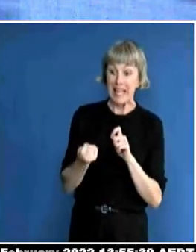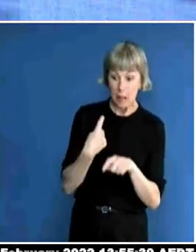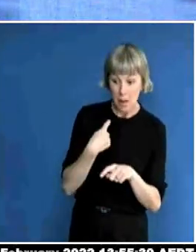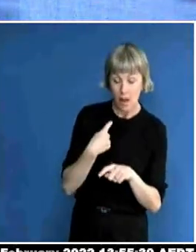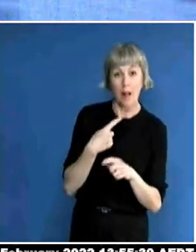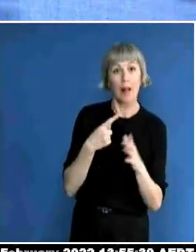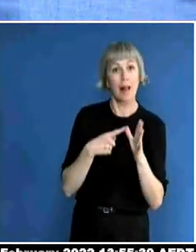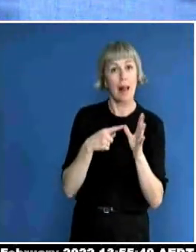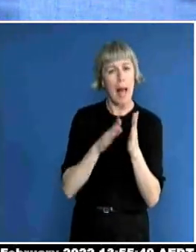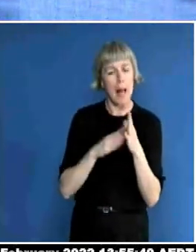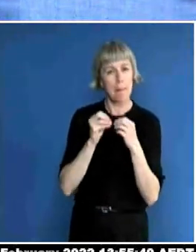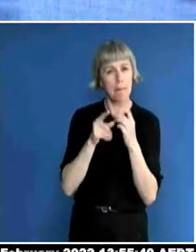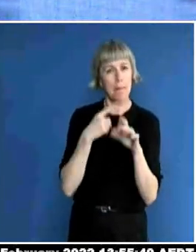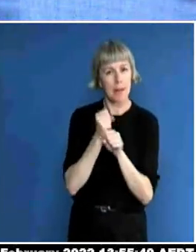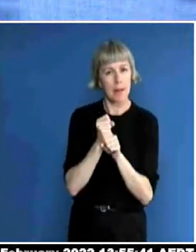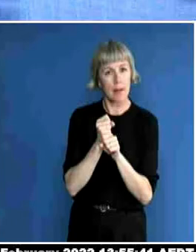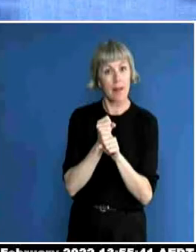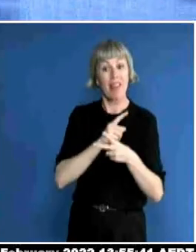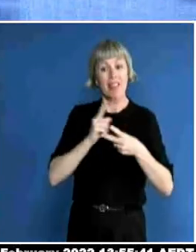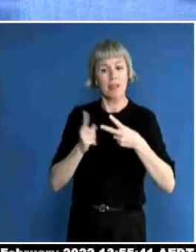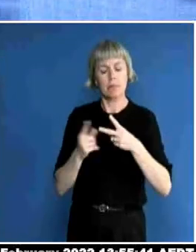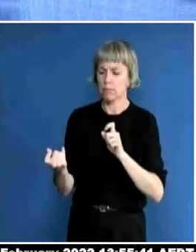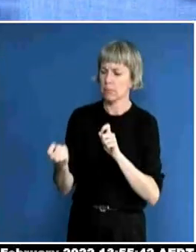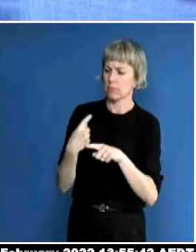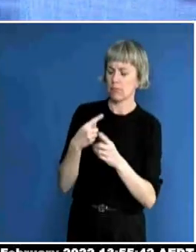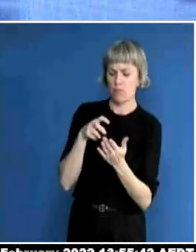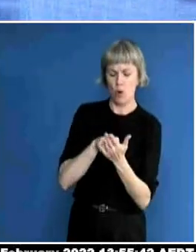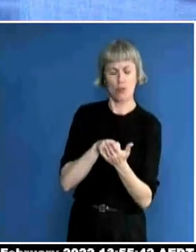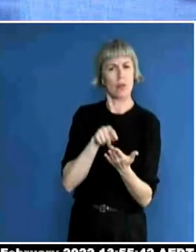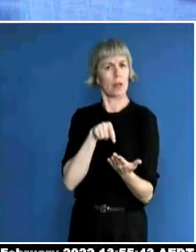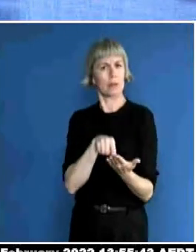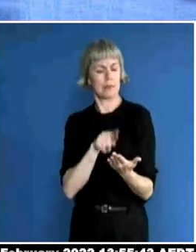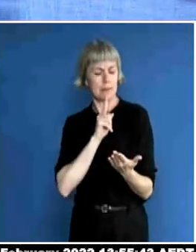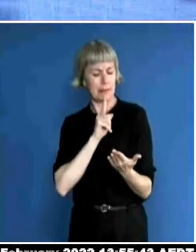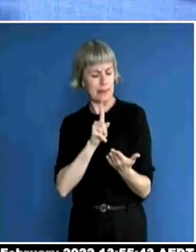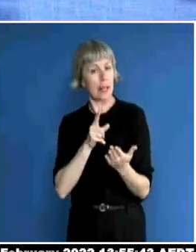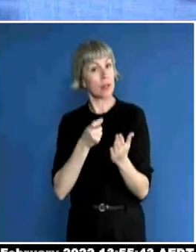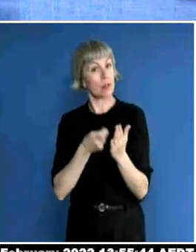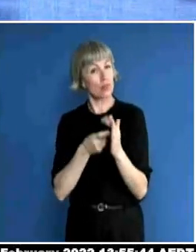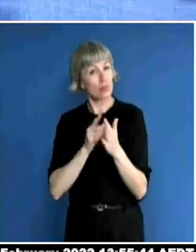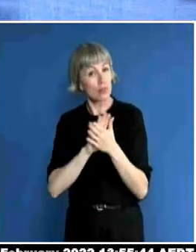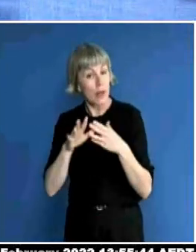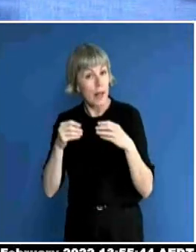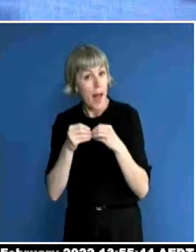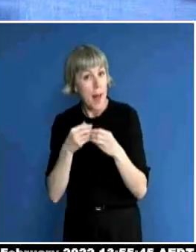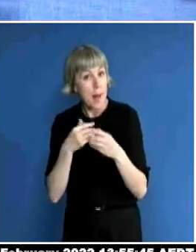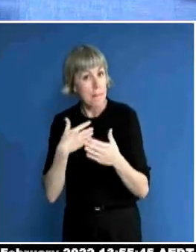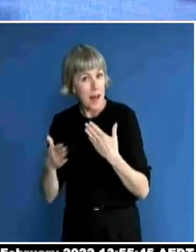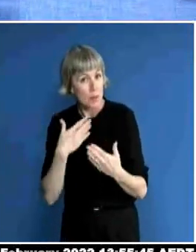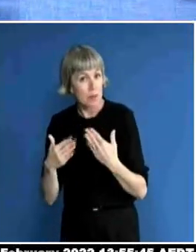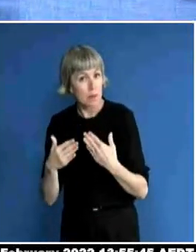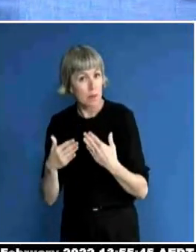from Rehab Management, did your job coach help you understand the contracts or what you